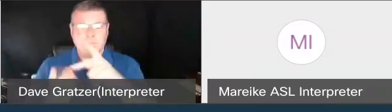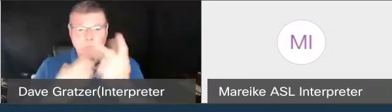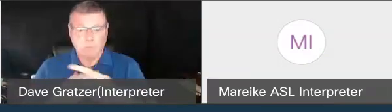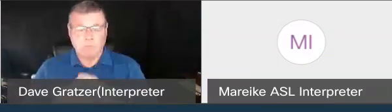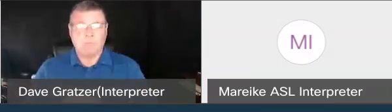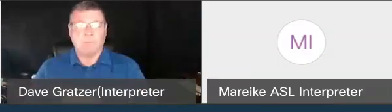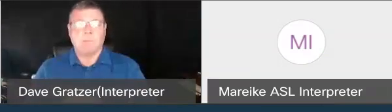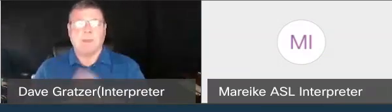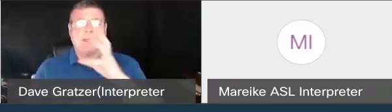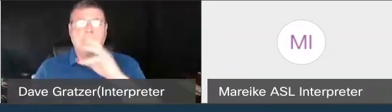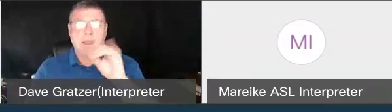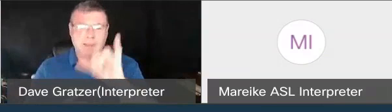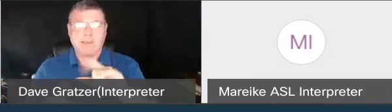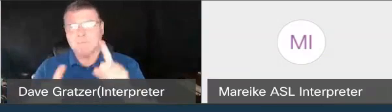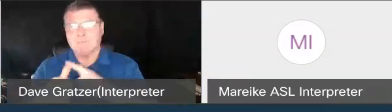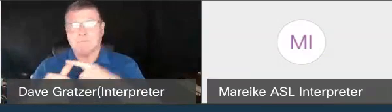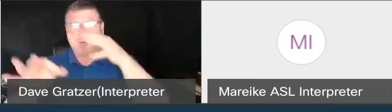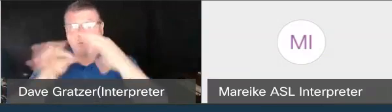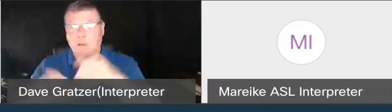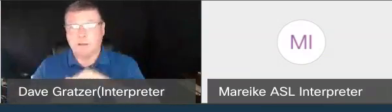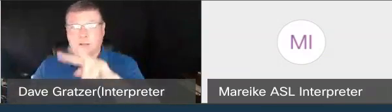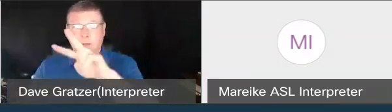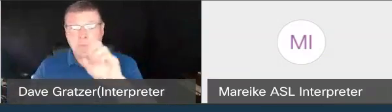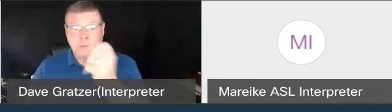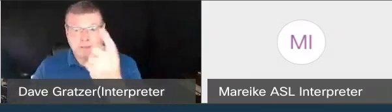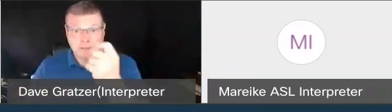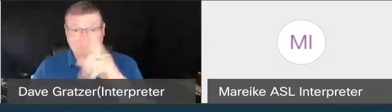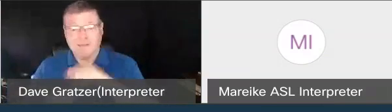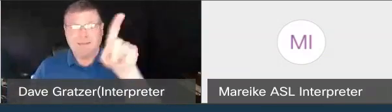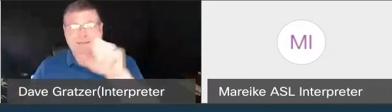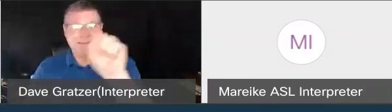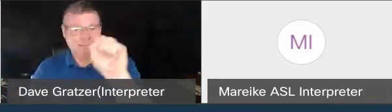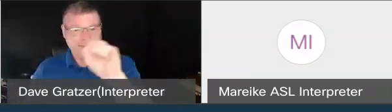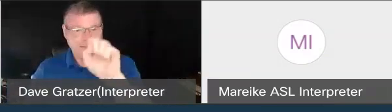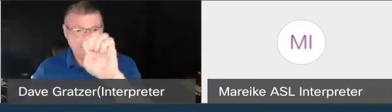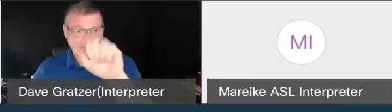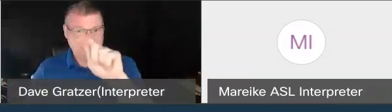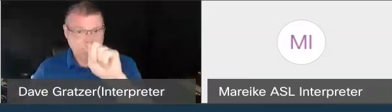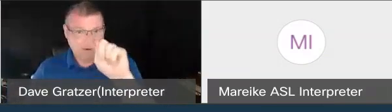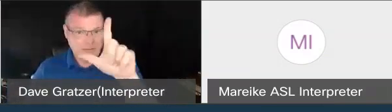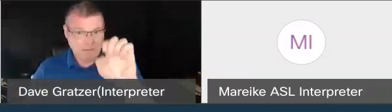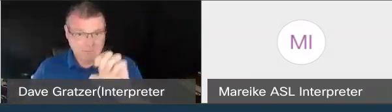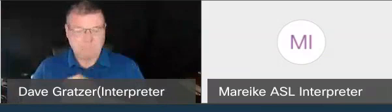which was first, uh, described in 2011 in Seattle. Um, that's the-- uh, that--that program,